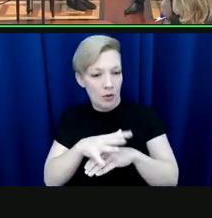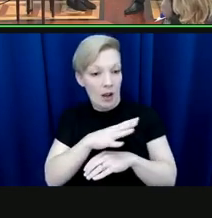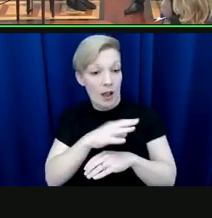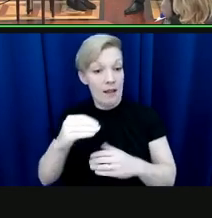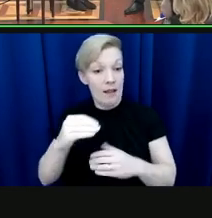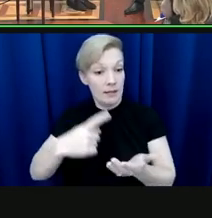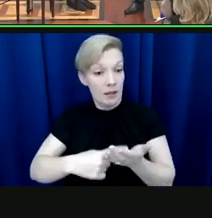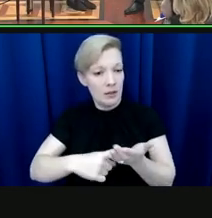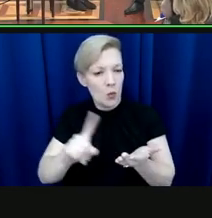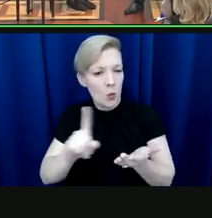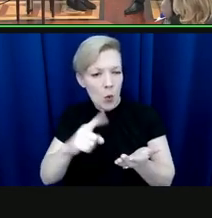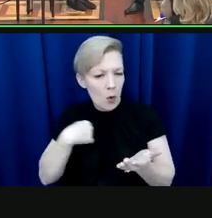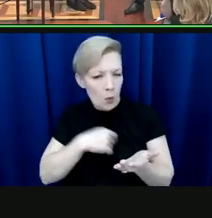and where we're headed. Last slide.